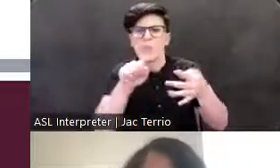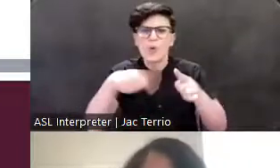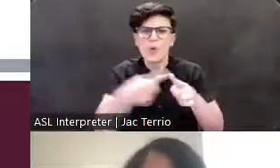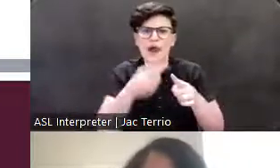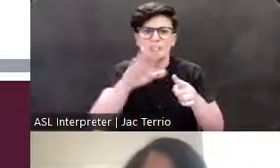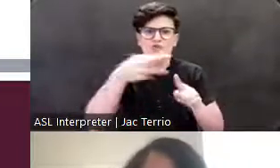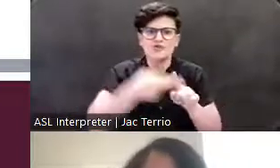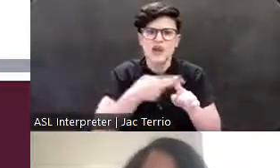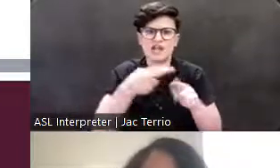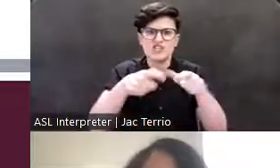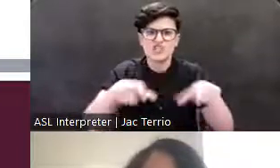accommodation.